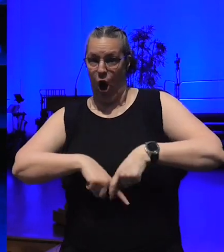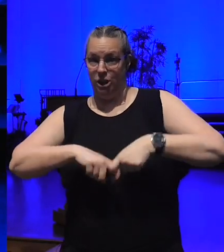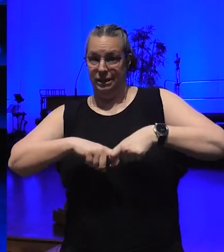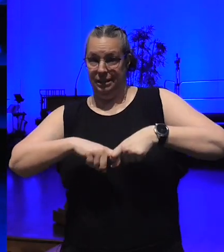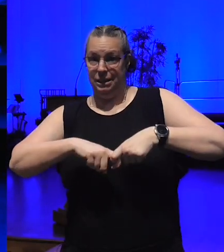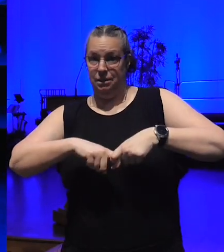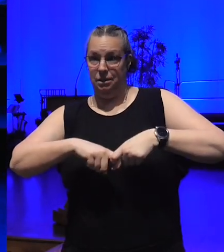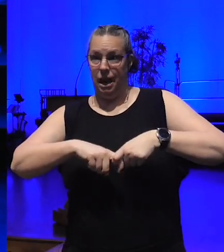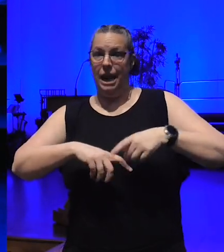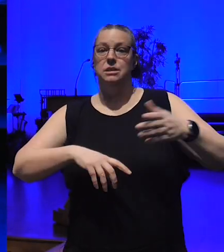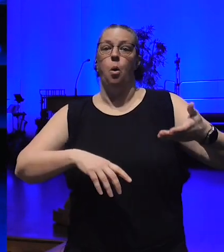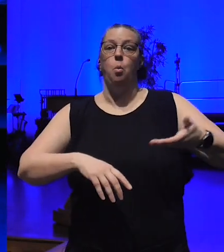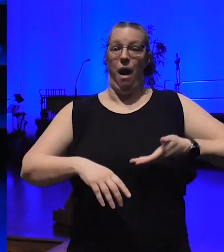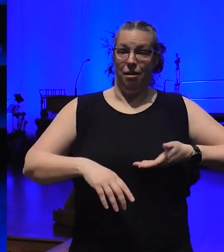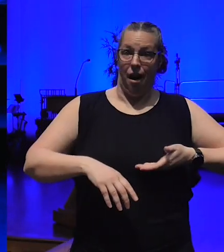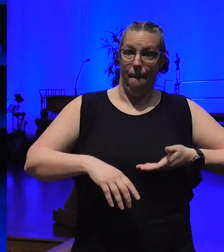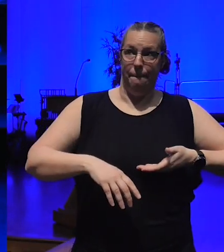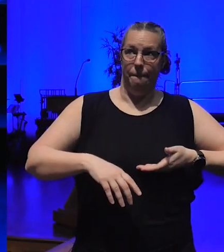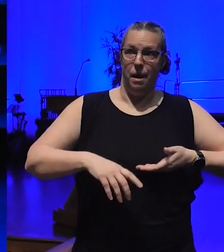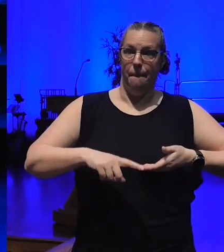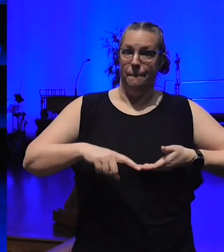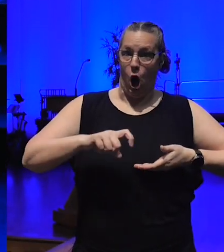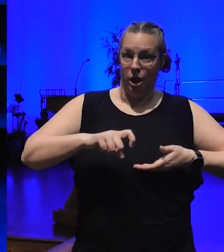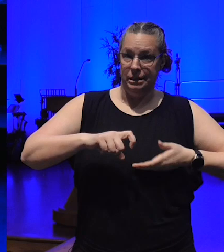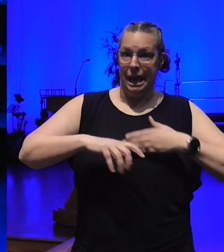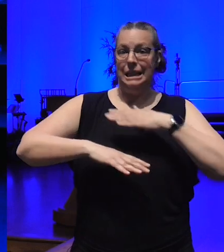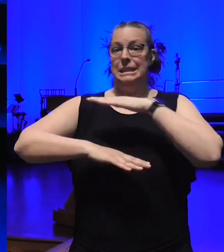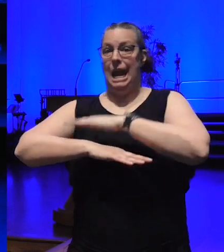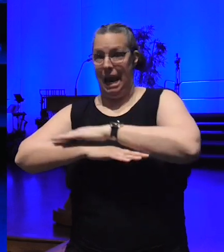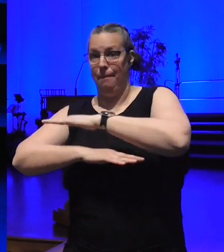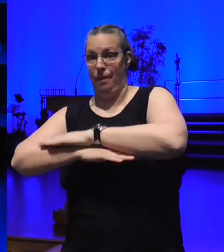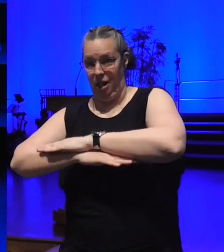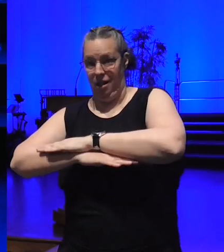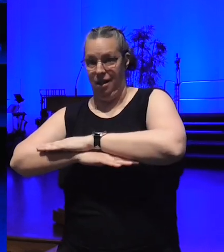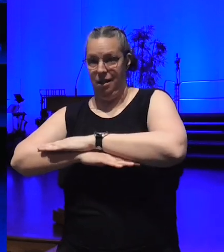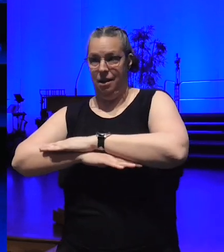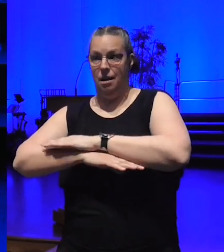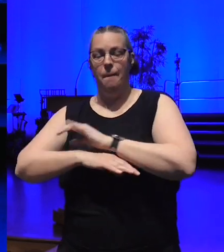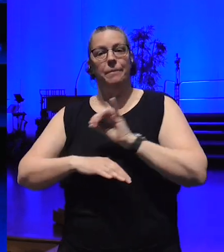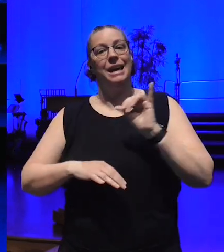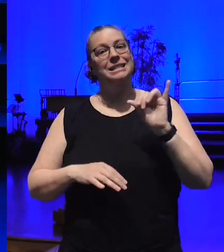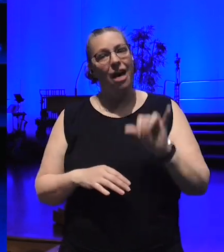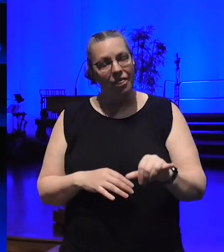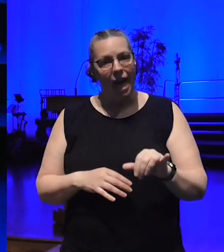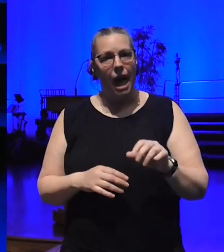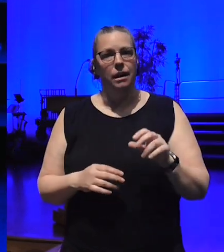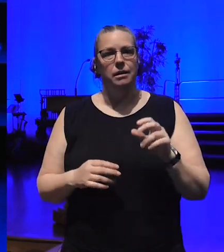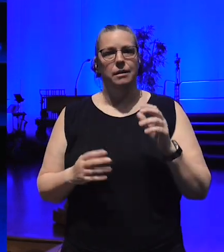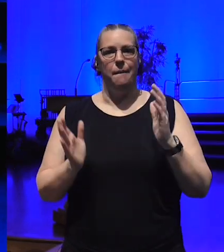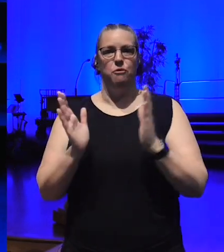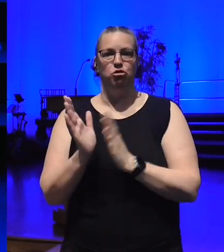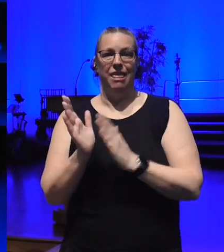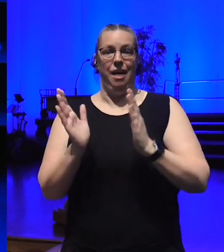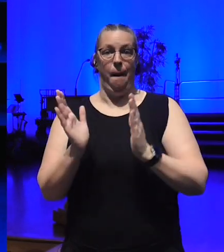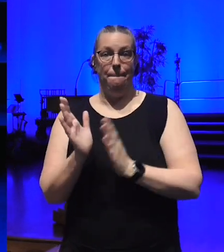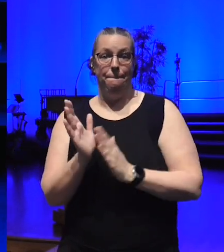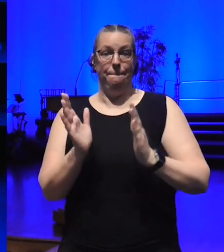it's the welcome and there's a pause table because that little bit of syncopation um does something